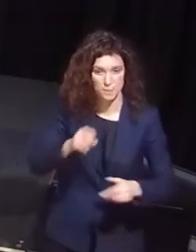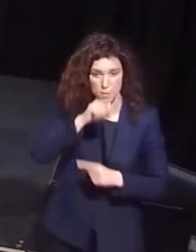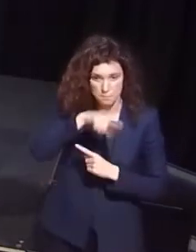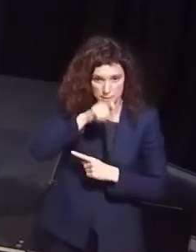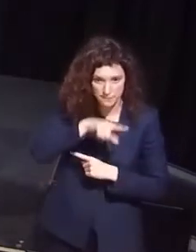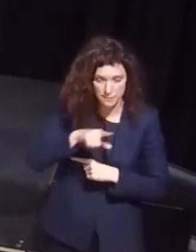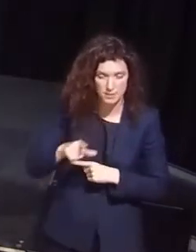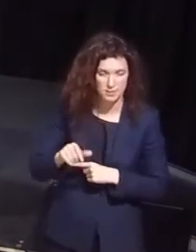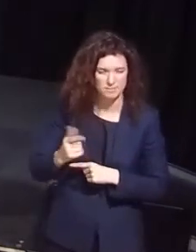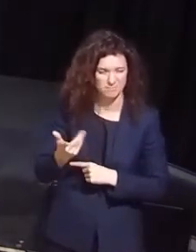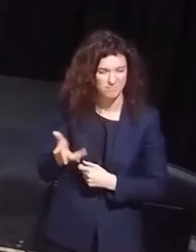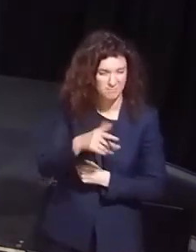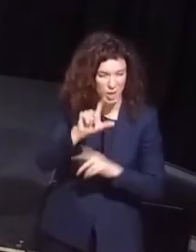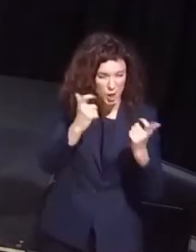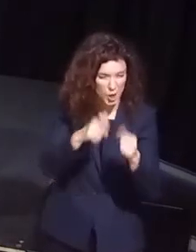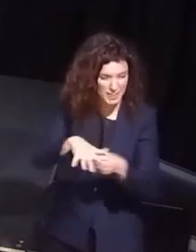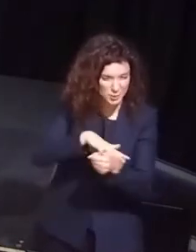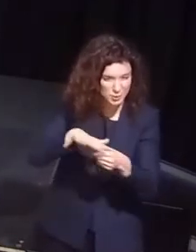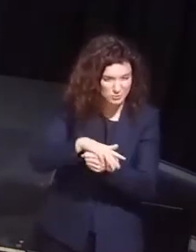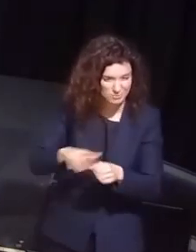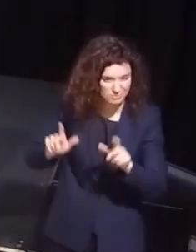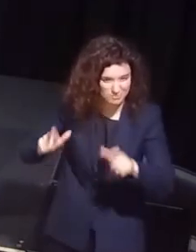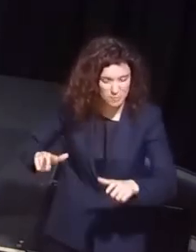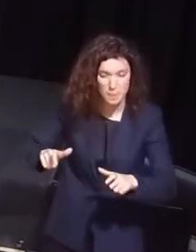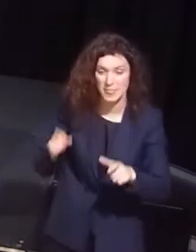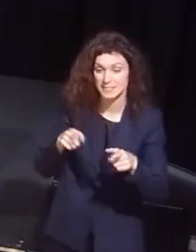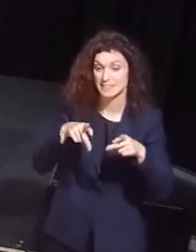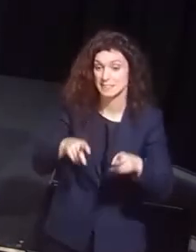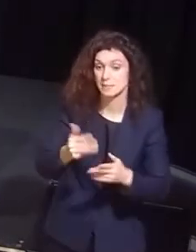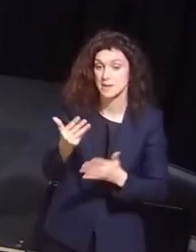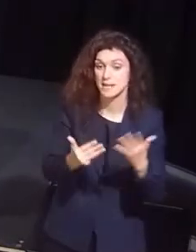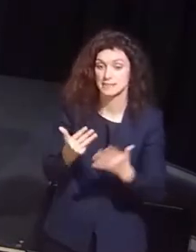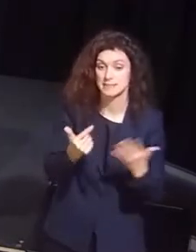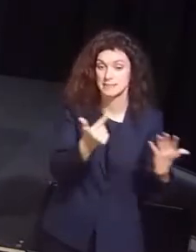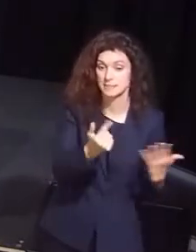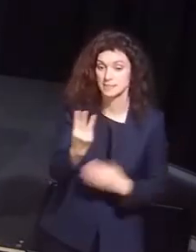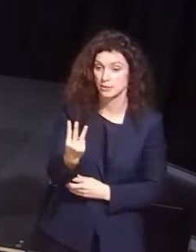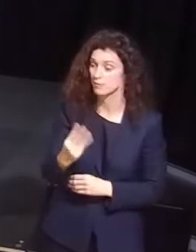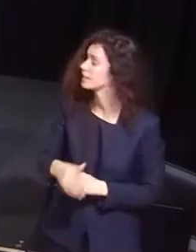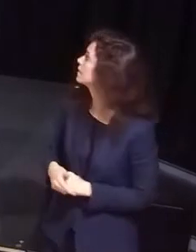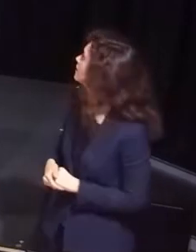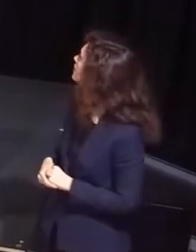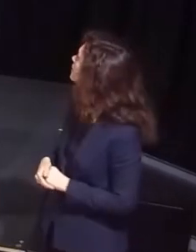And this is a system in 1973 where a standard arcade pinball machine